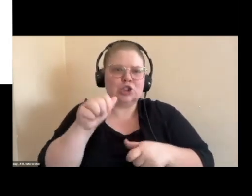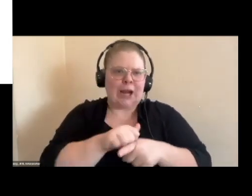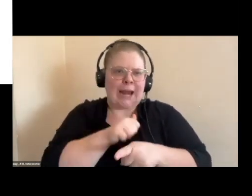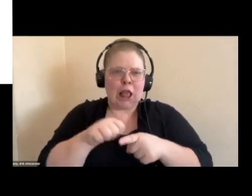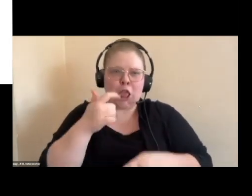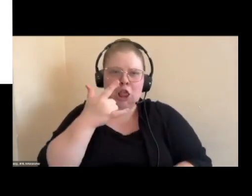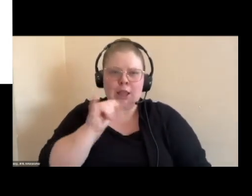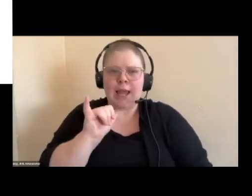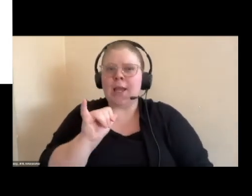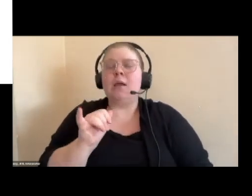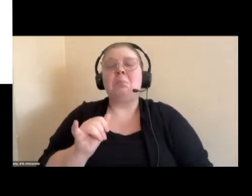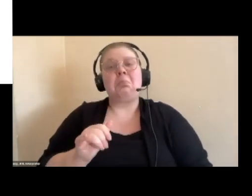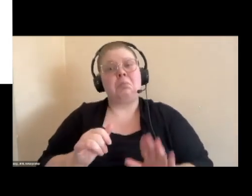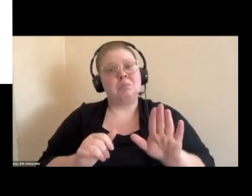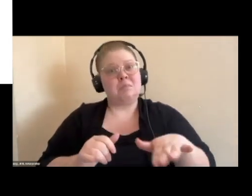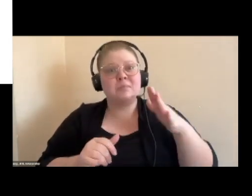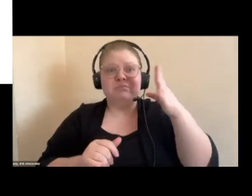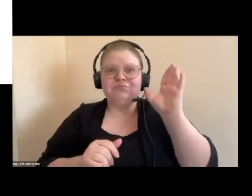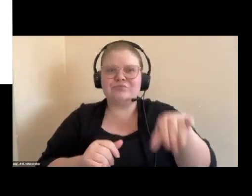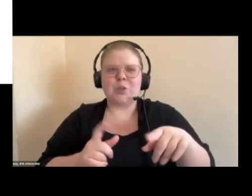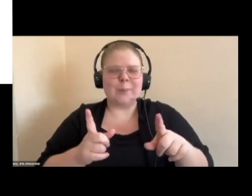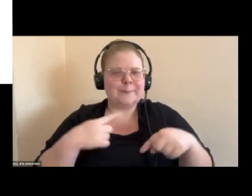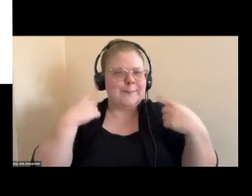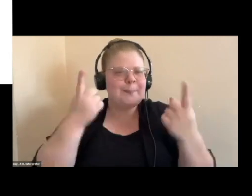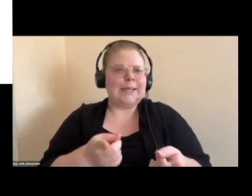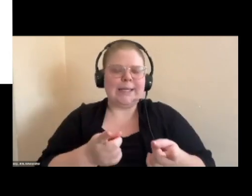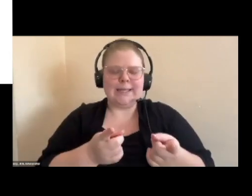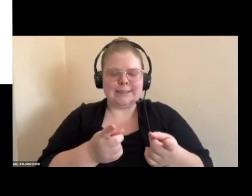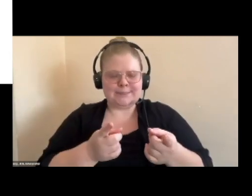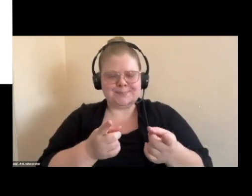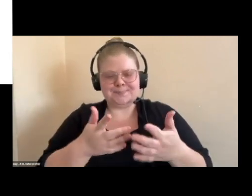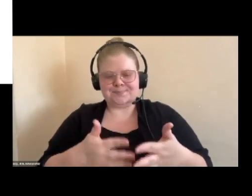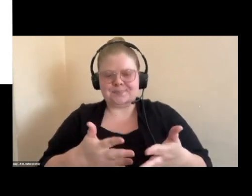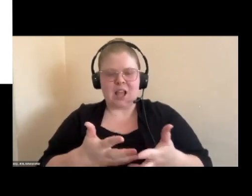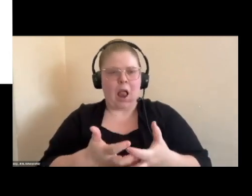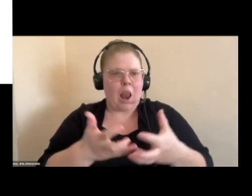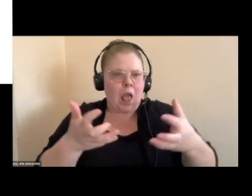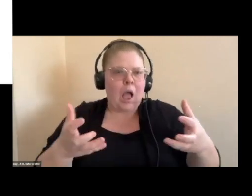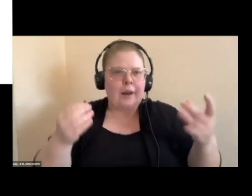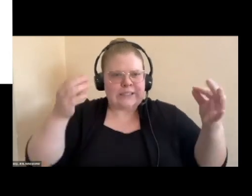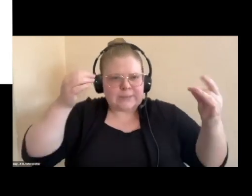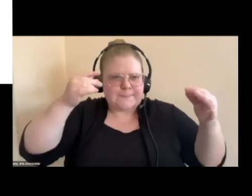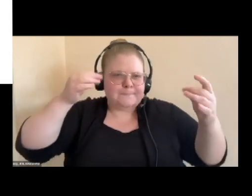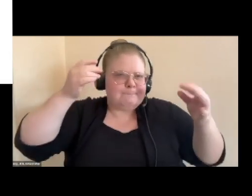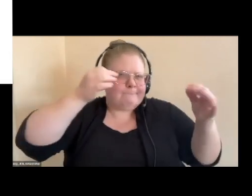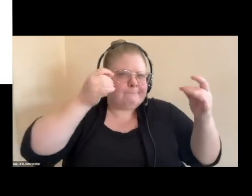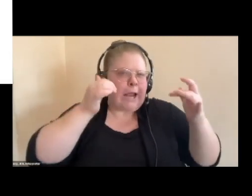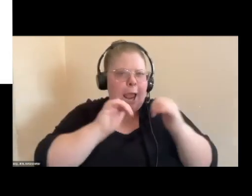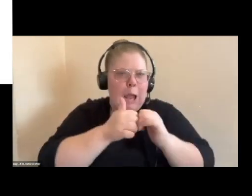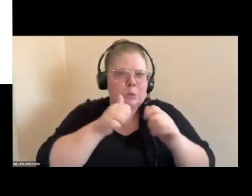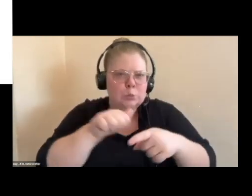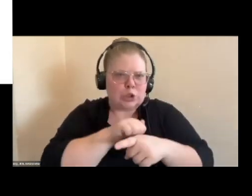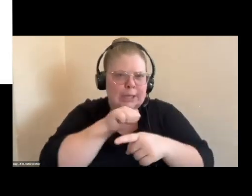really we've really been doing a lot of thinking around. And so I don't know,